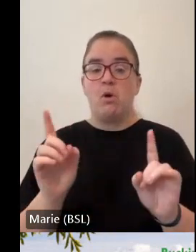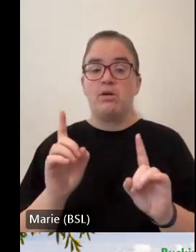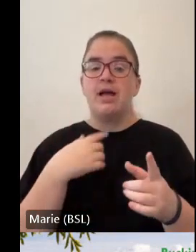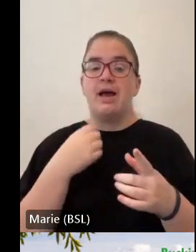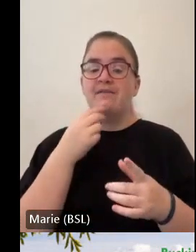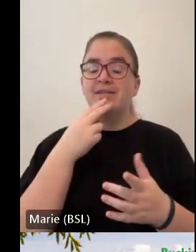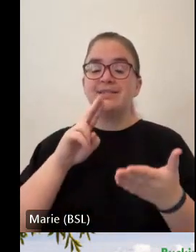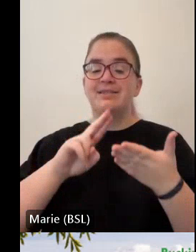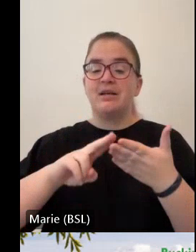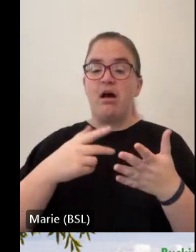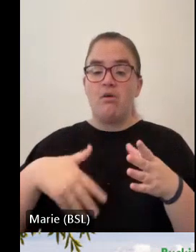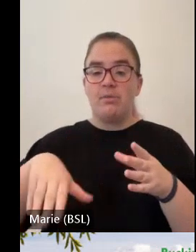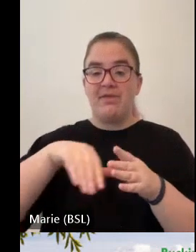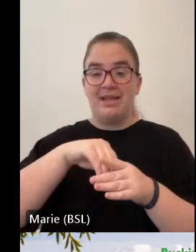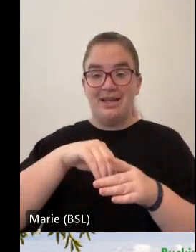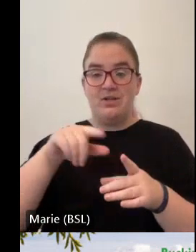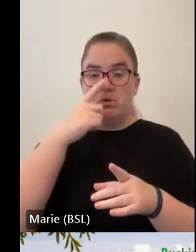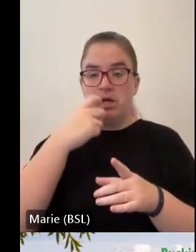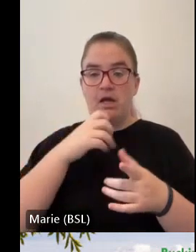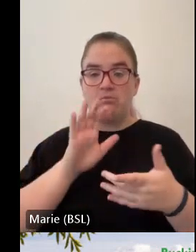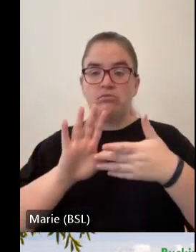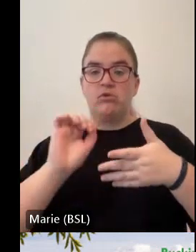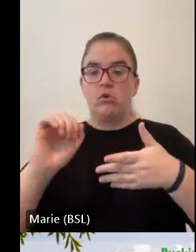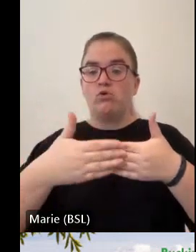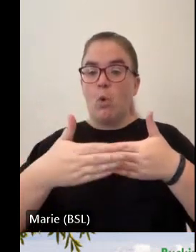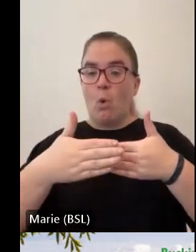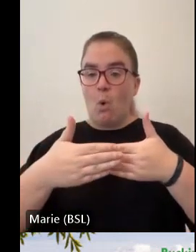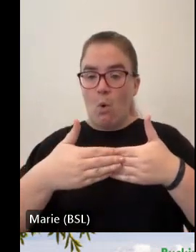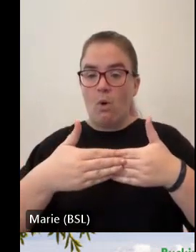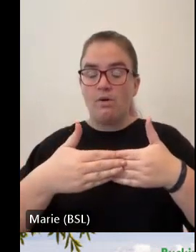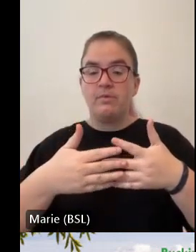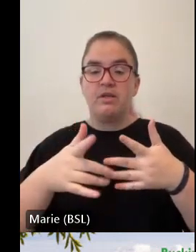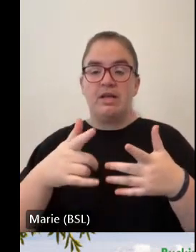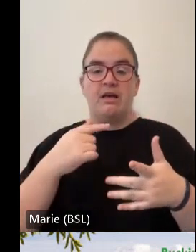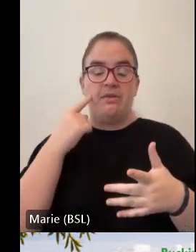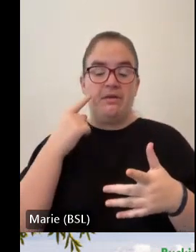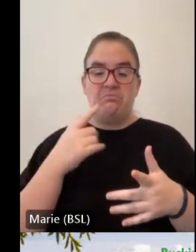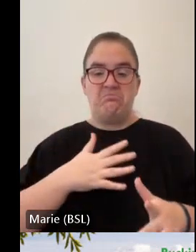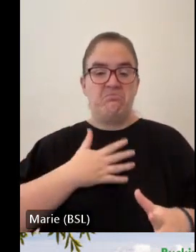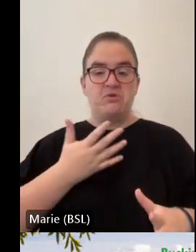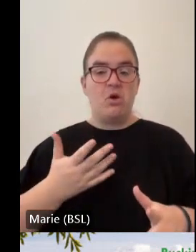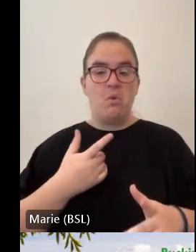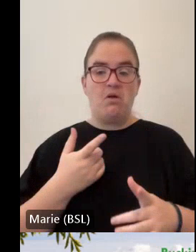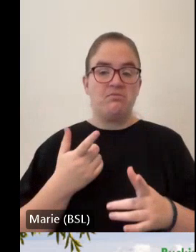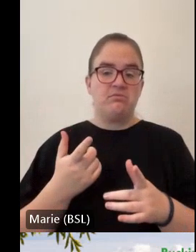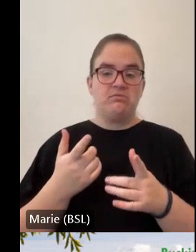within it to put on your front door, and that you don't deal with uninvited traders.